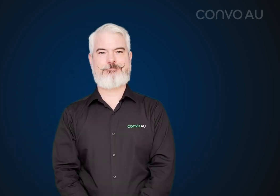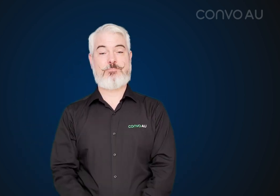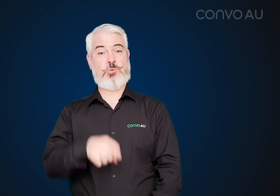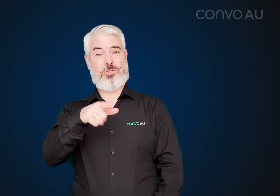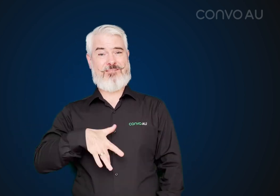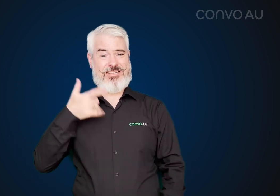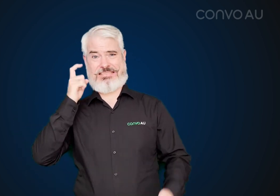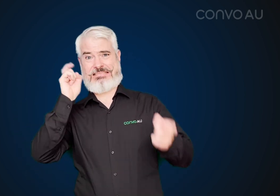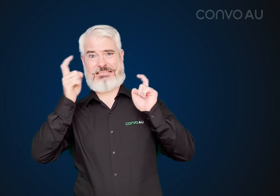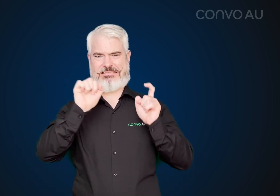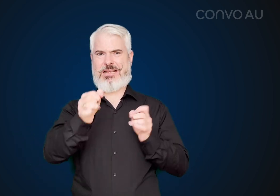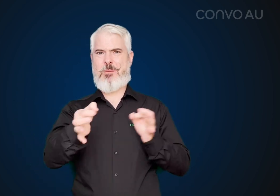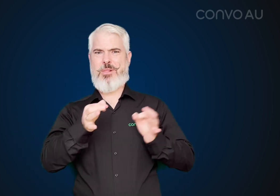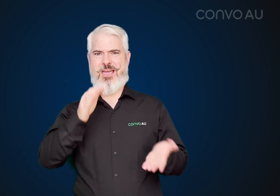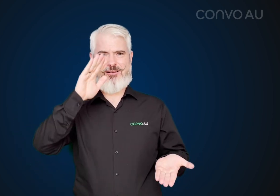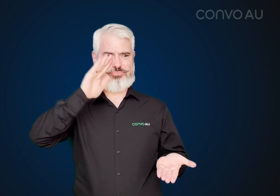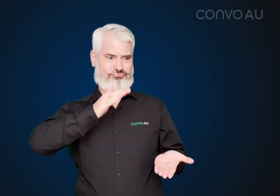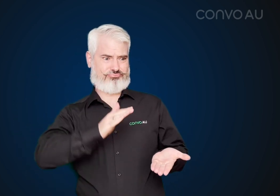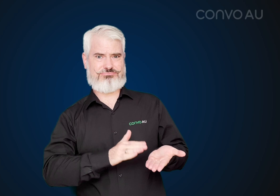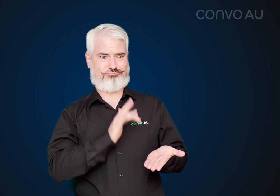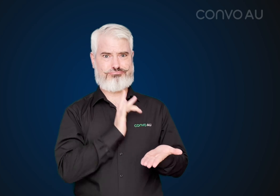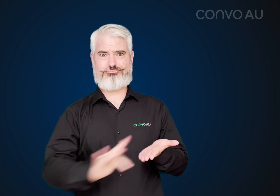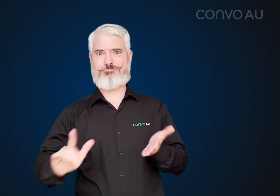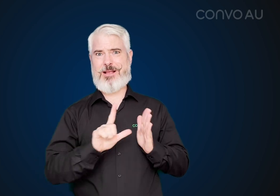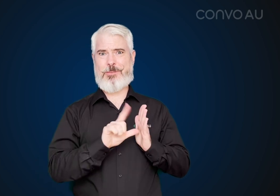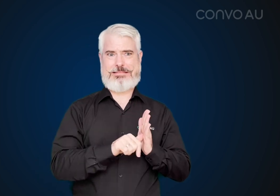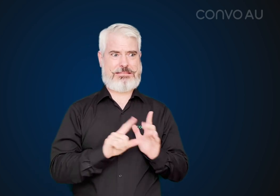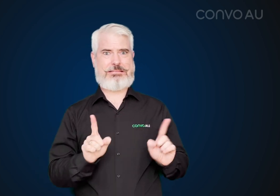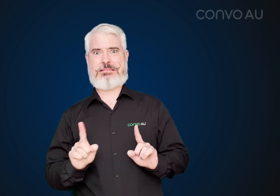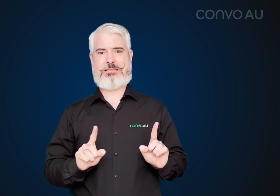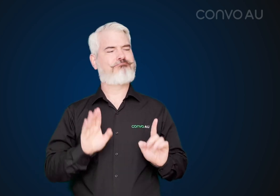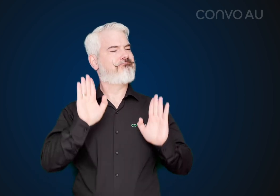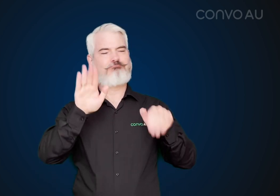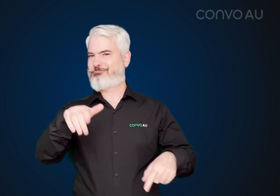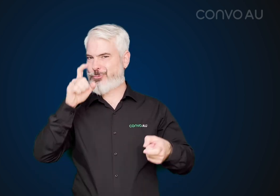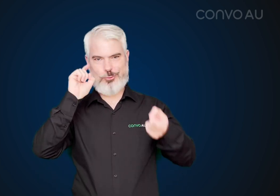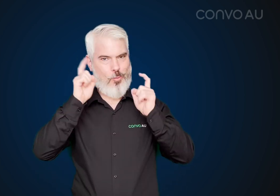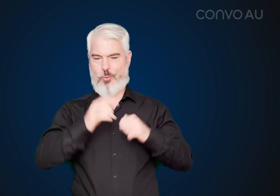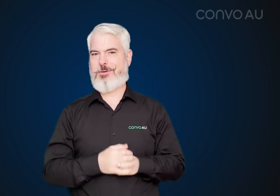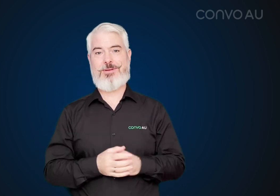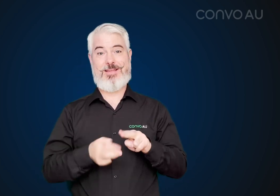If you are worried you may not have enough minutes left in your plan for this month, don’t worry,